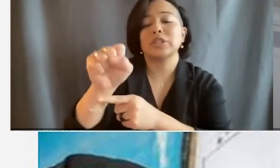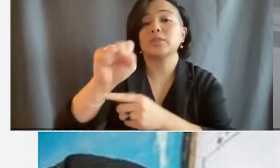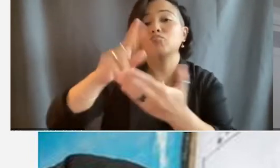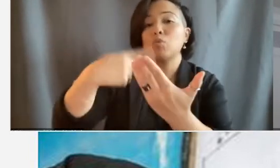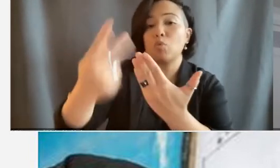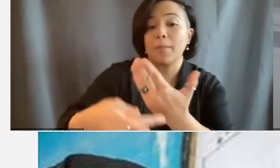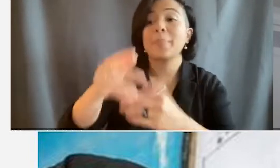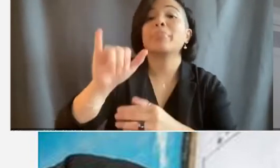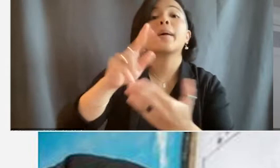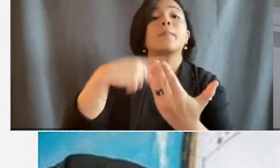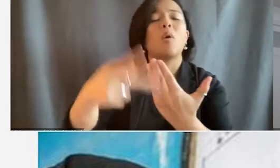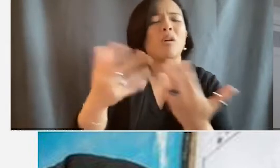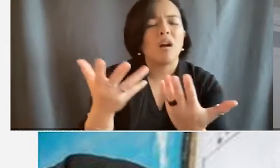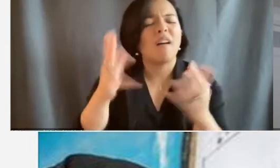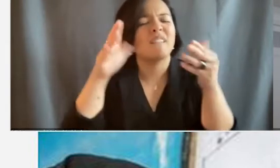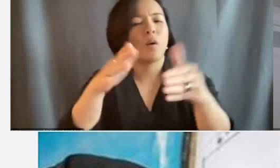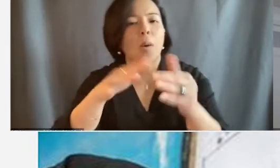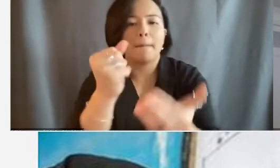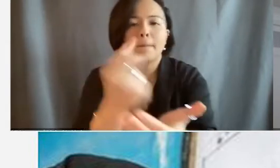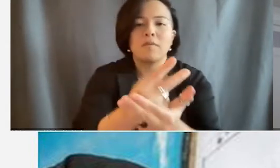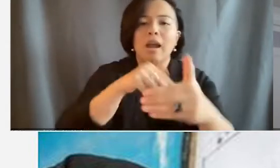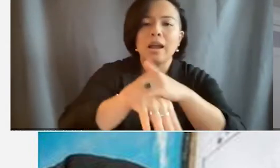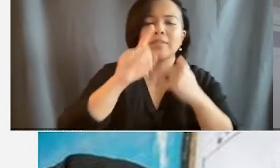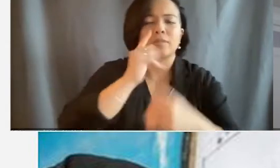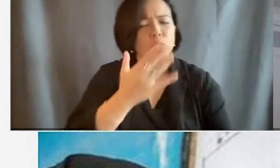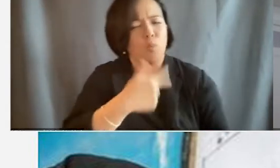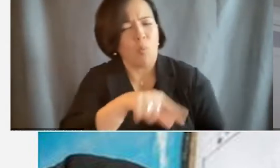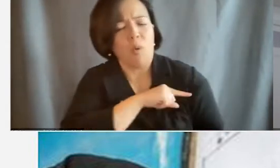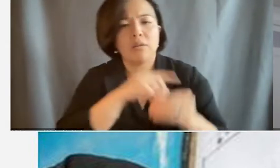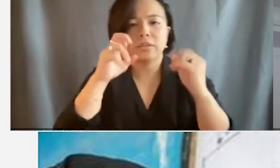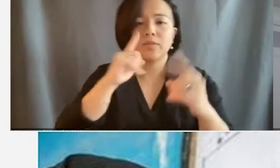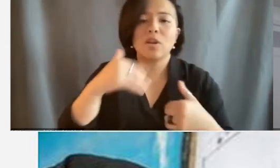This program is focused on improving access to quality education, for young, Somali women and girls.